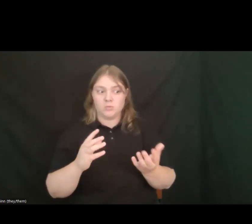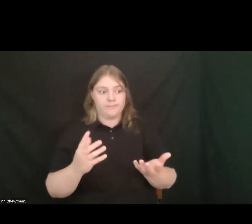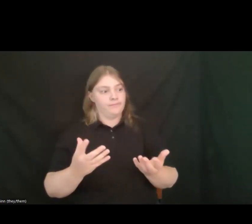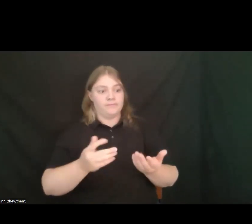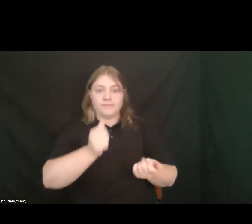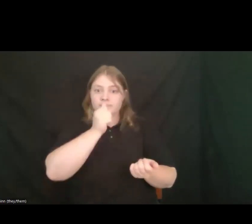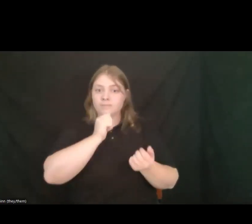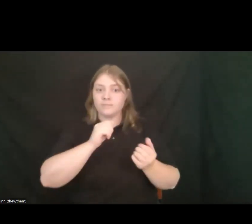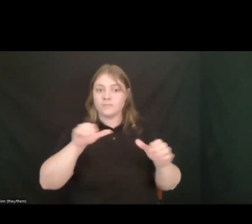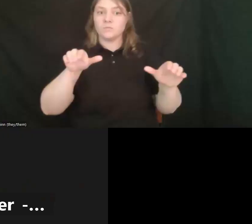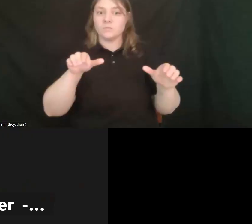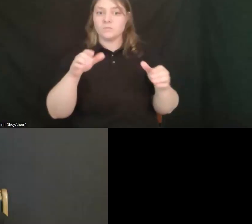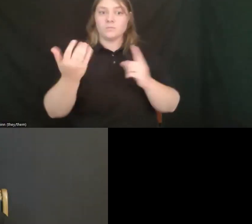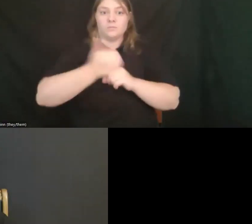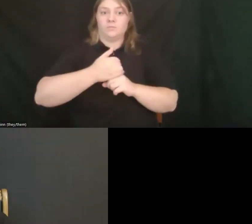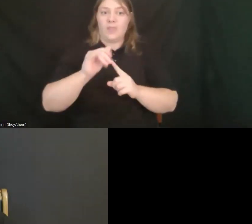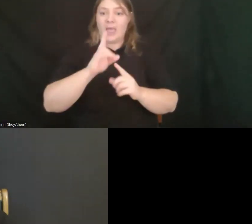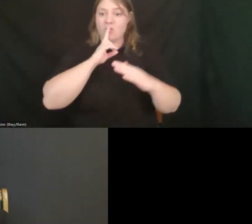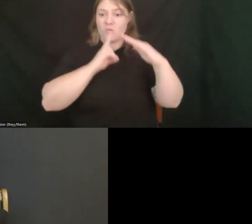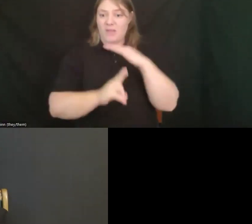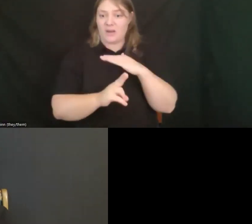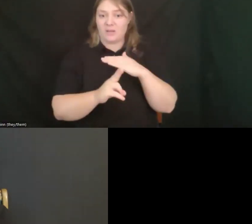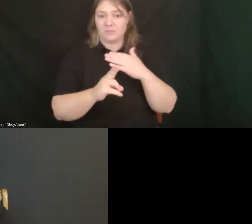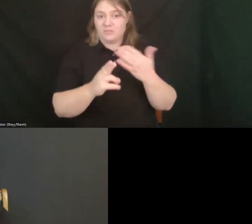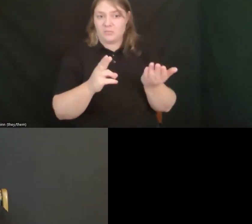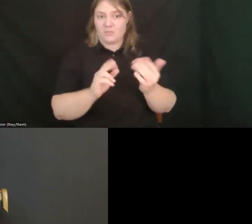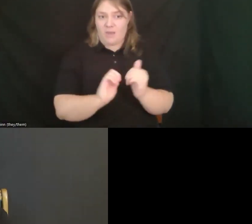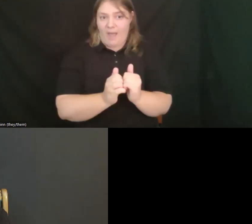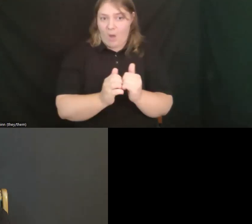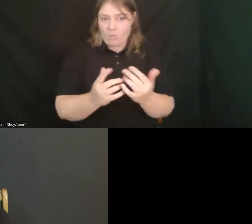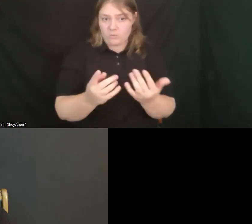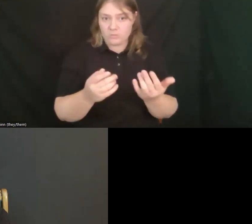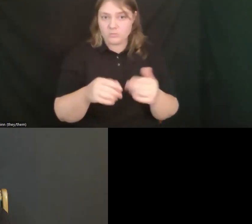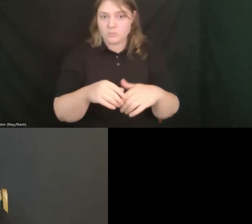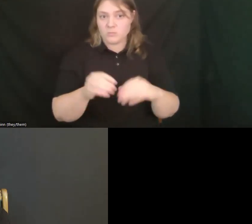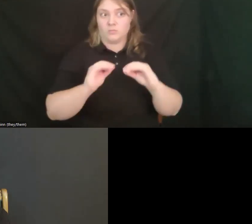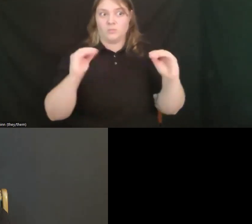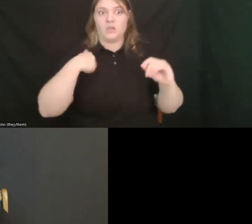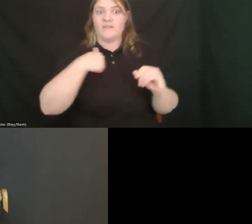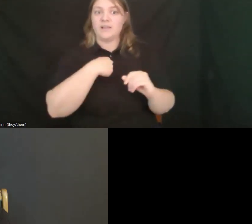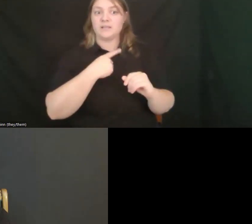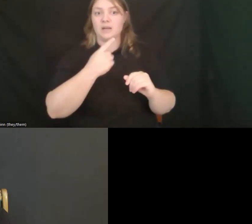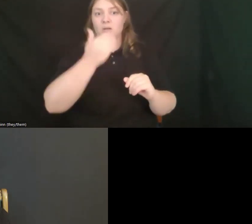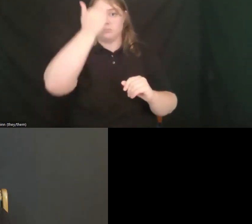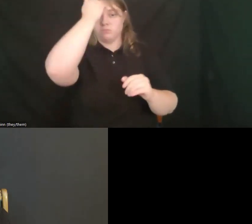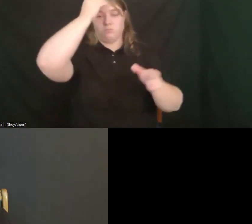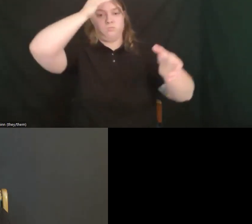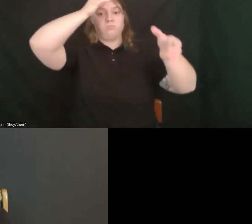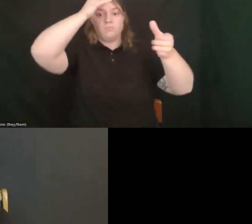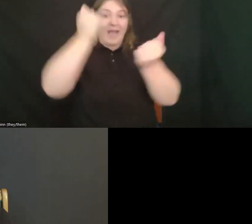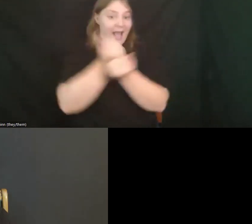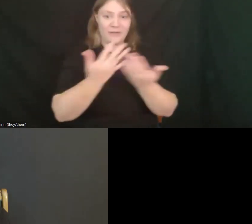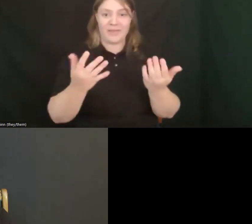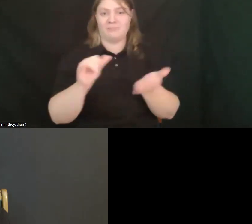can none of us can know anything or excuse me none of us can know everything um and so really